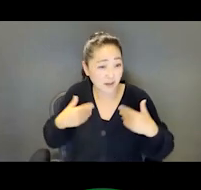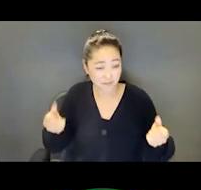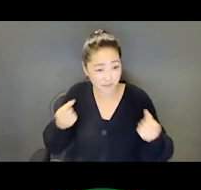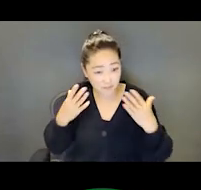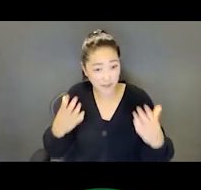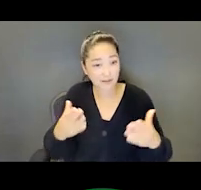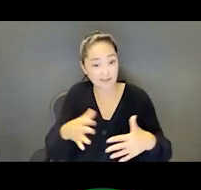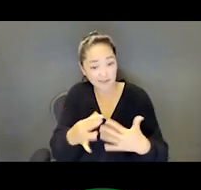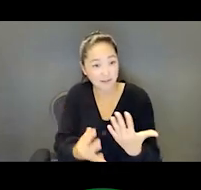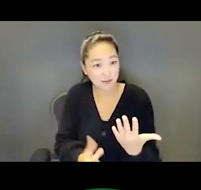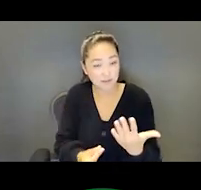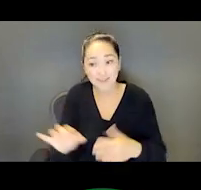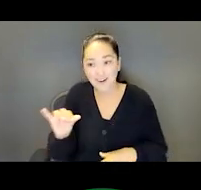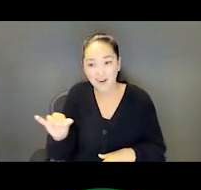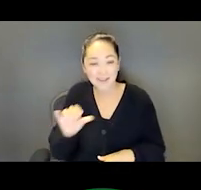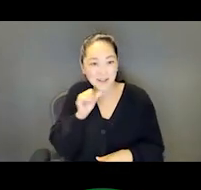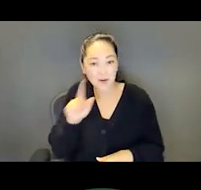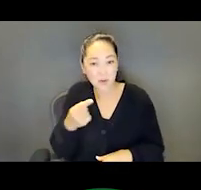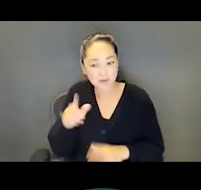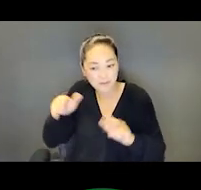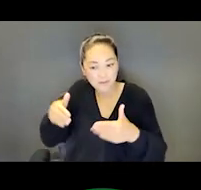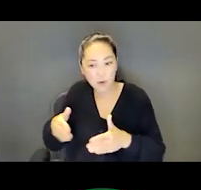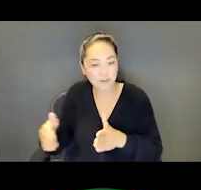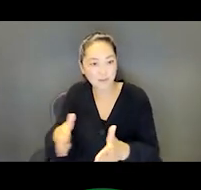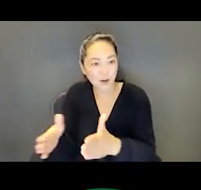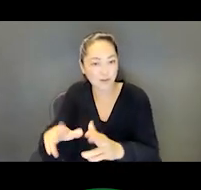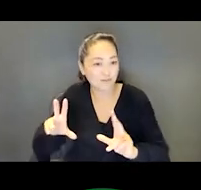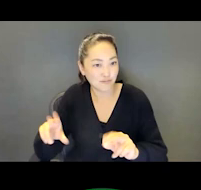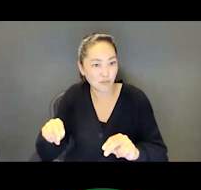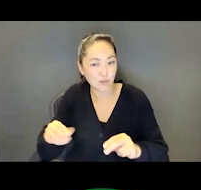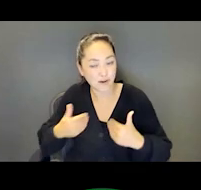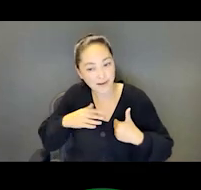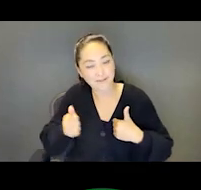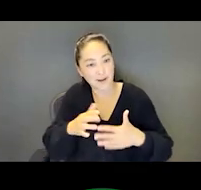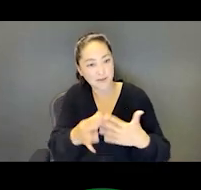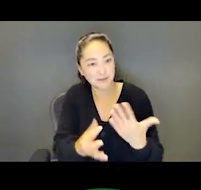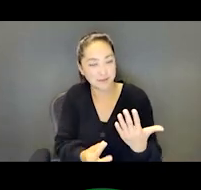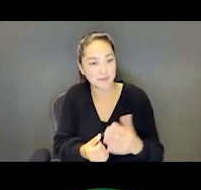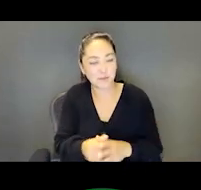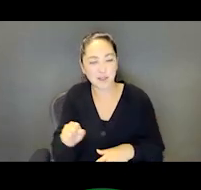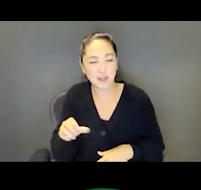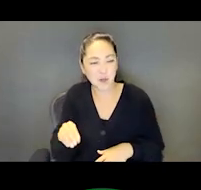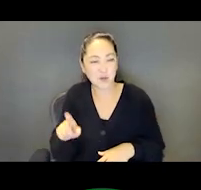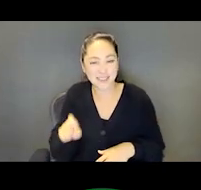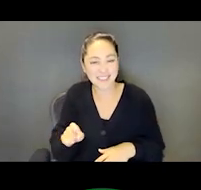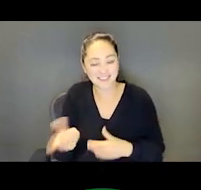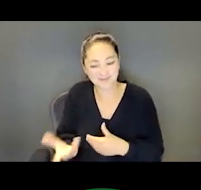with parks than just trails, you know, there's Yeah, so there's there needs to be a common.